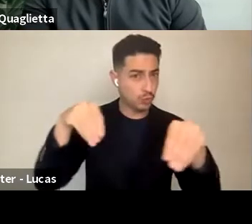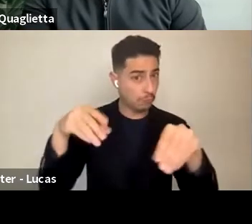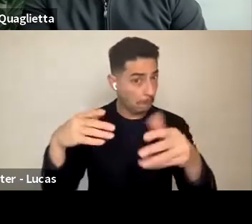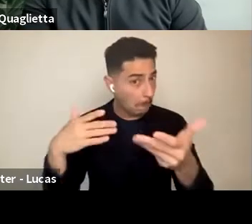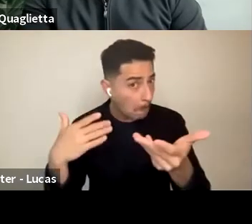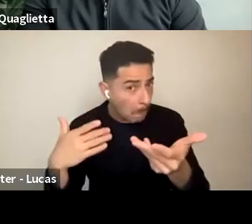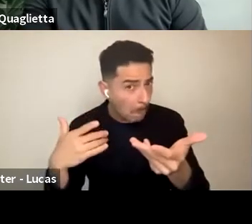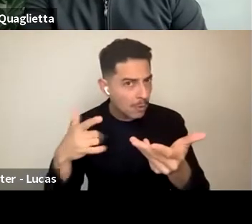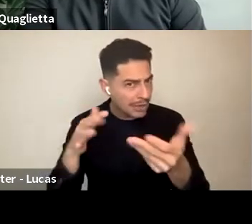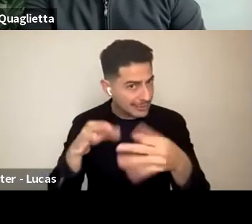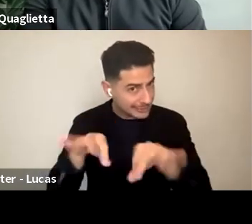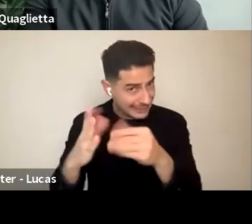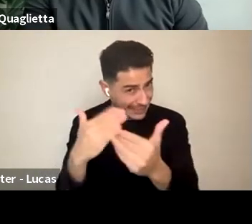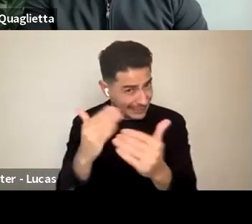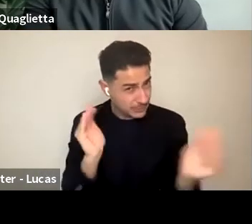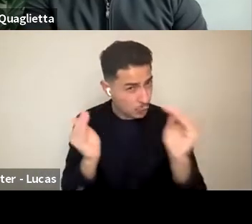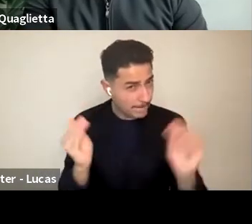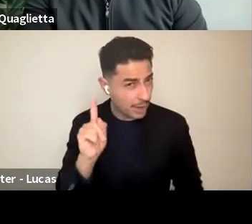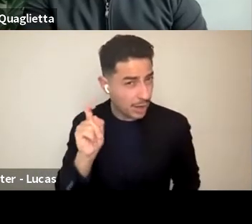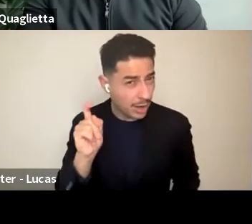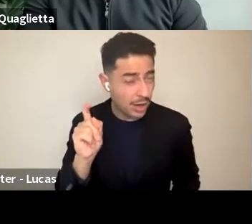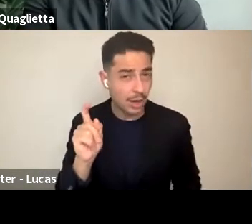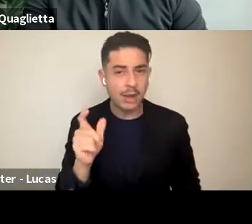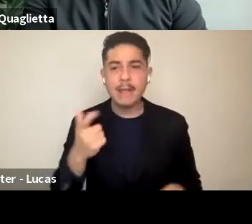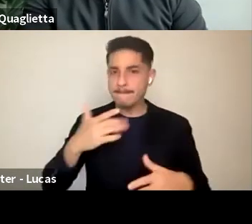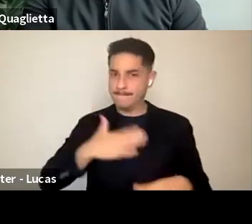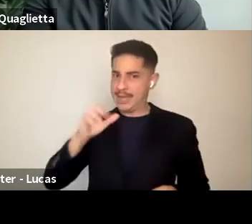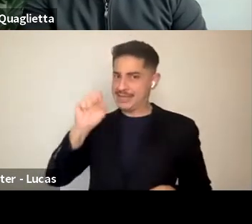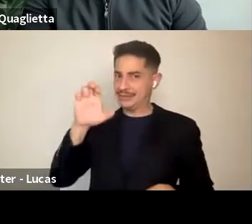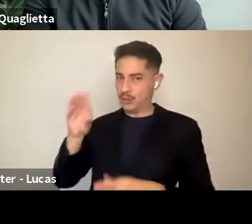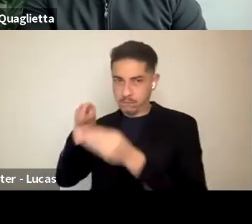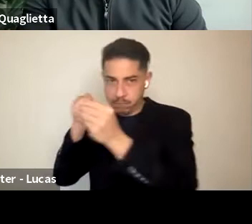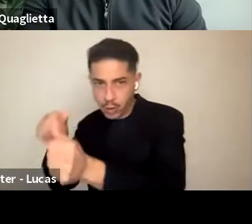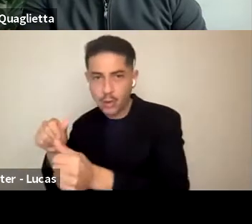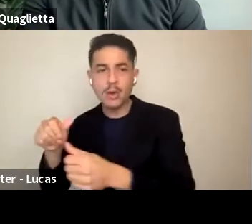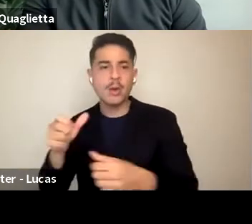is how much revenue is coming in as a result. And then I'll have another thing. What about paid search?